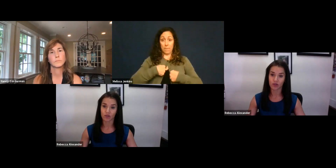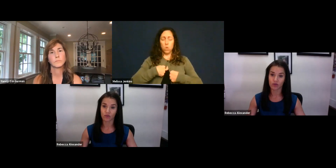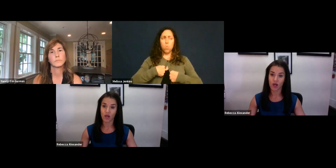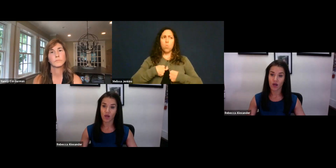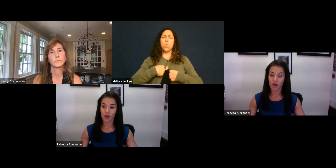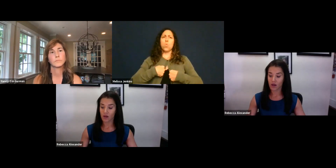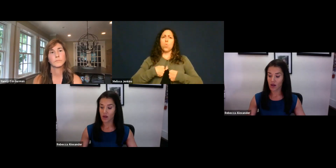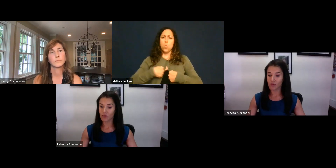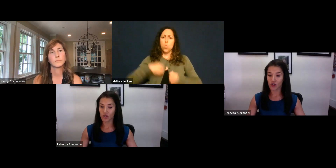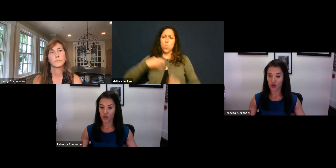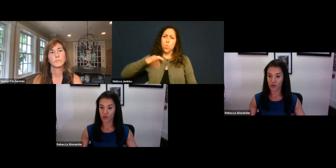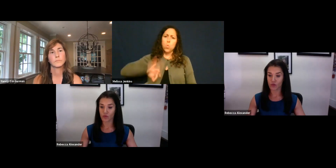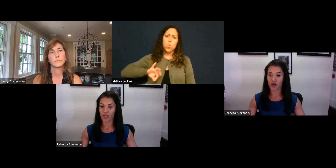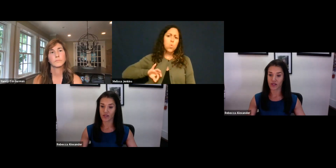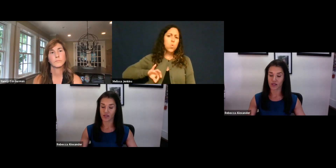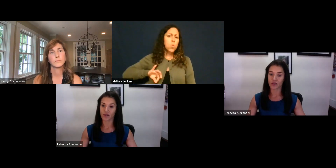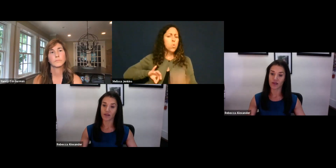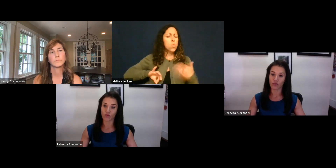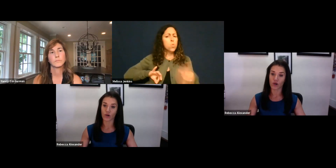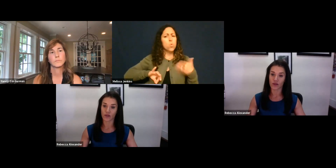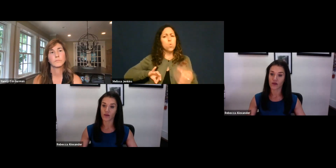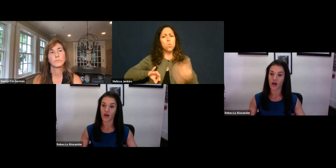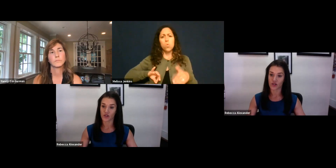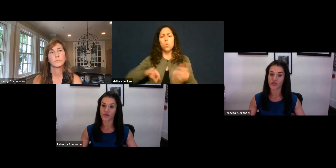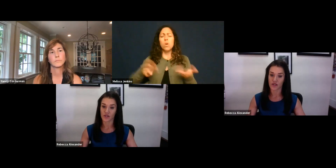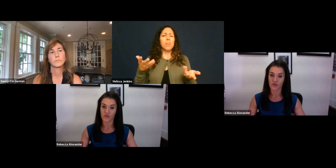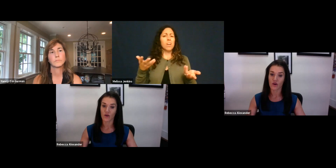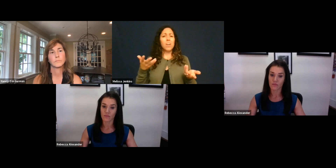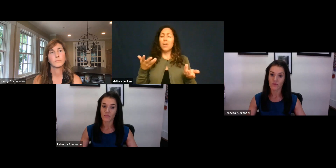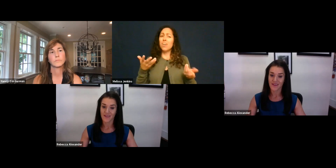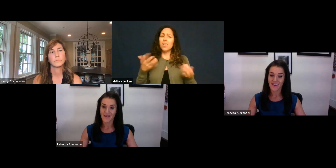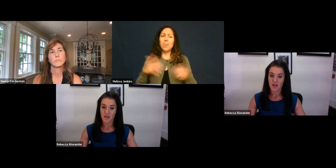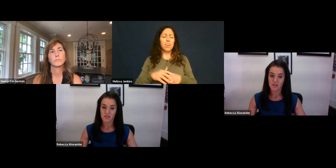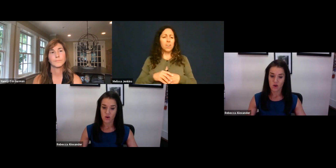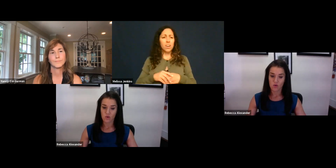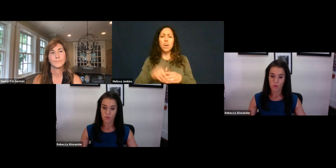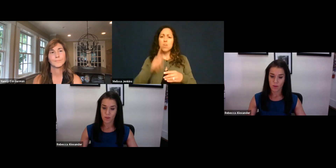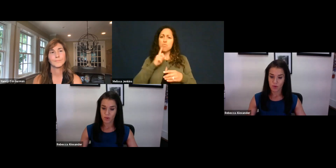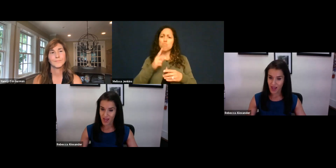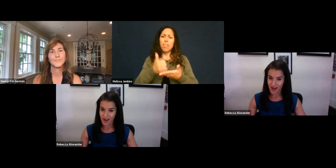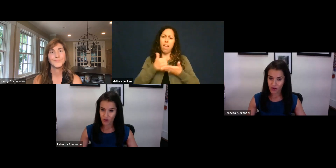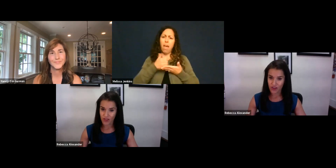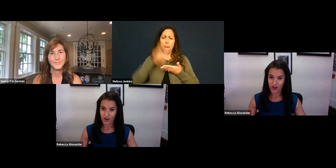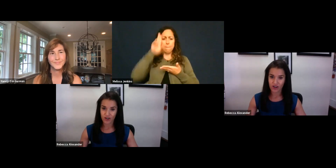to come to terms with, to live with Usher syndrome. So I put that out there.